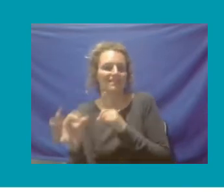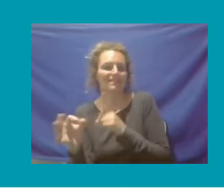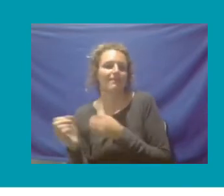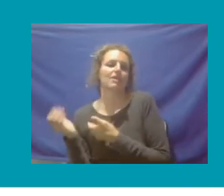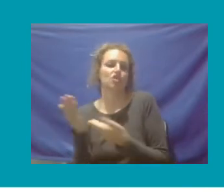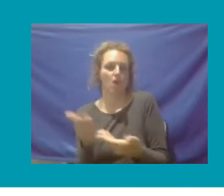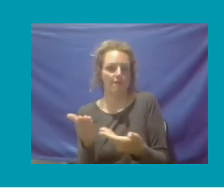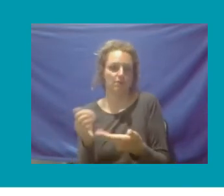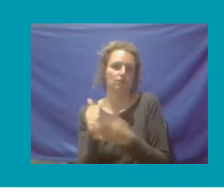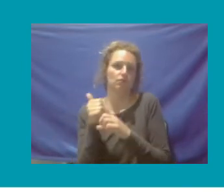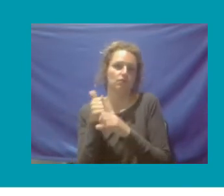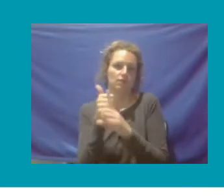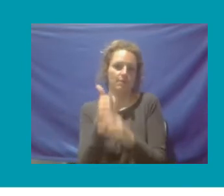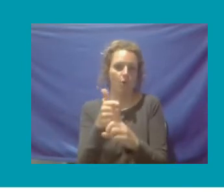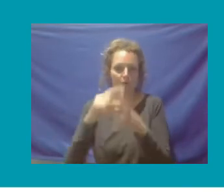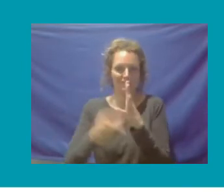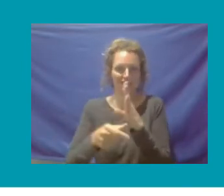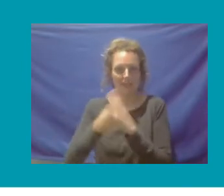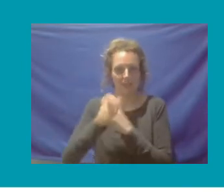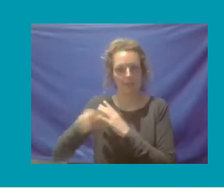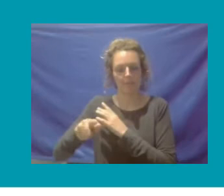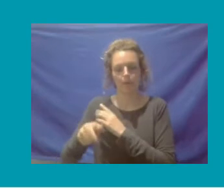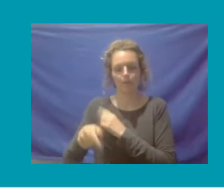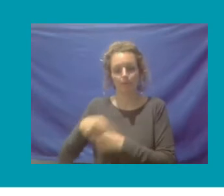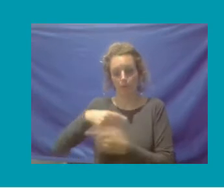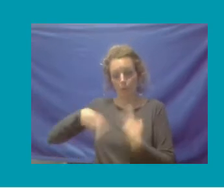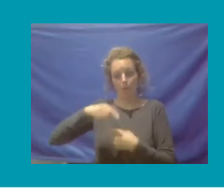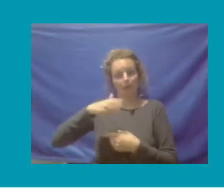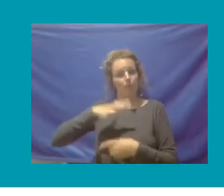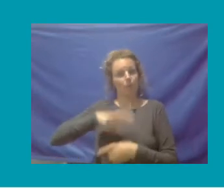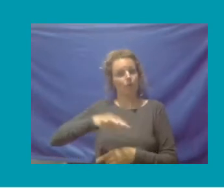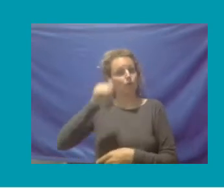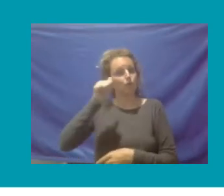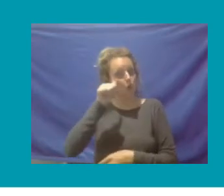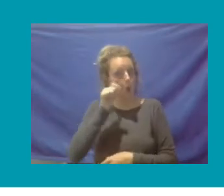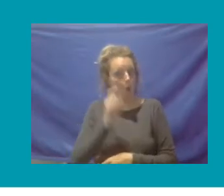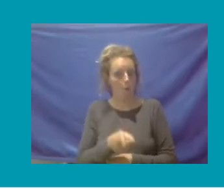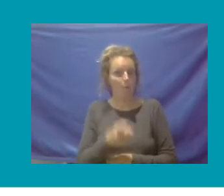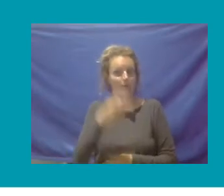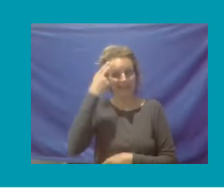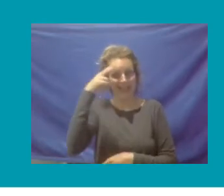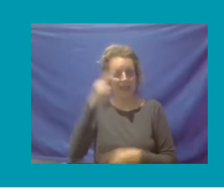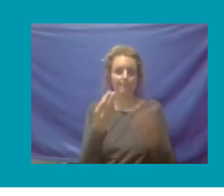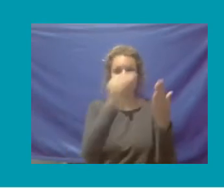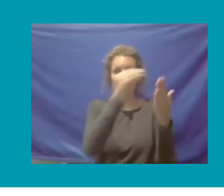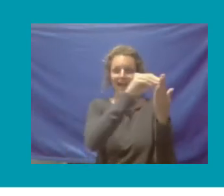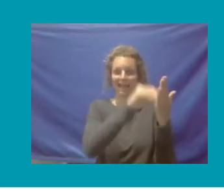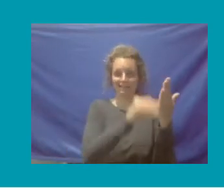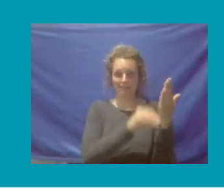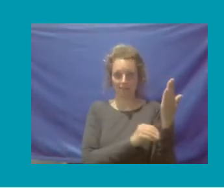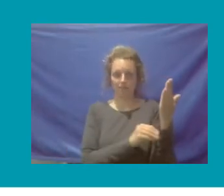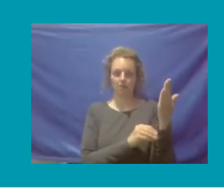we want the candidates to have. Access to whatever they need in order to get the job.